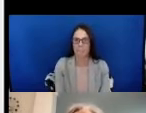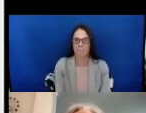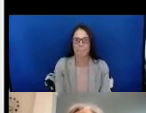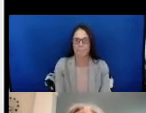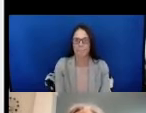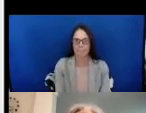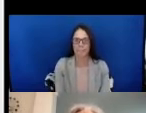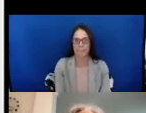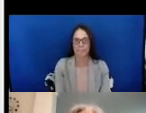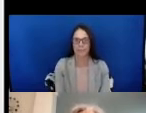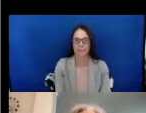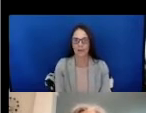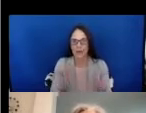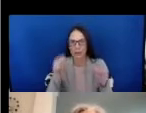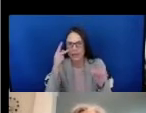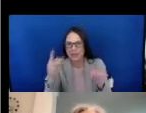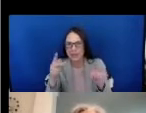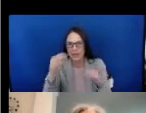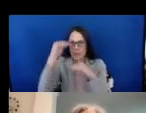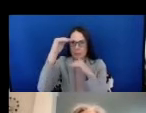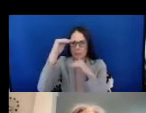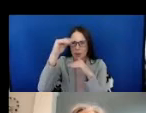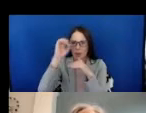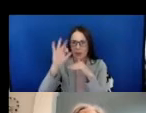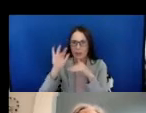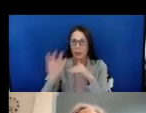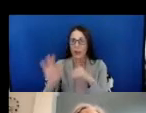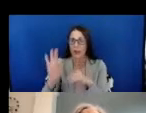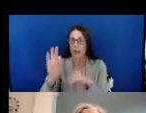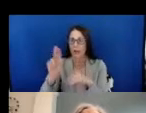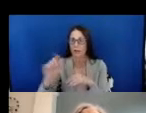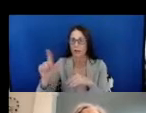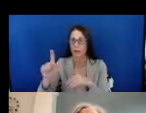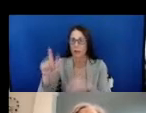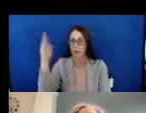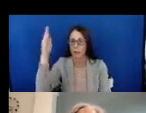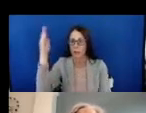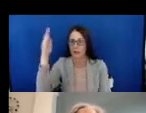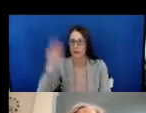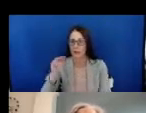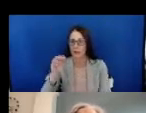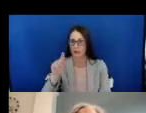see part of the screen. If you hit full presentation mode that may help.